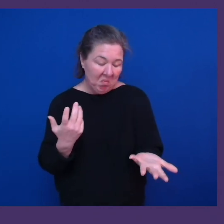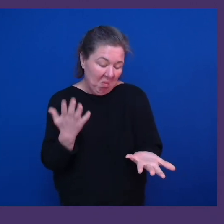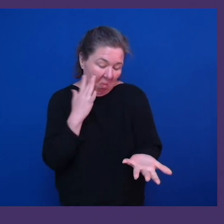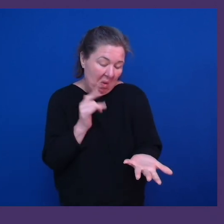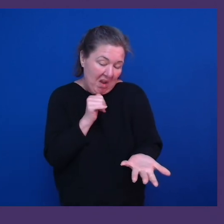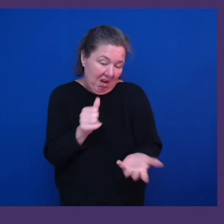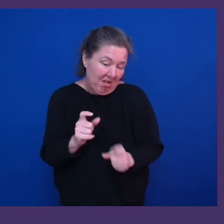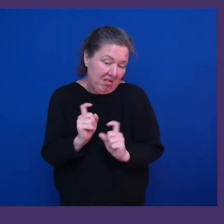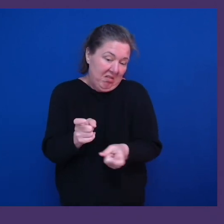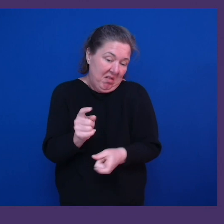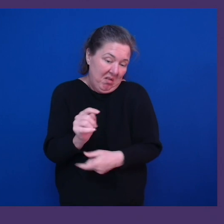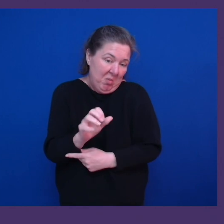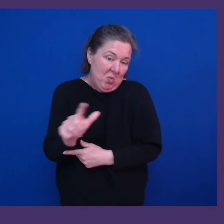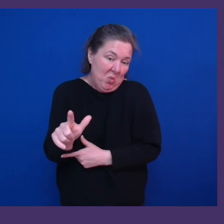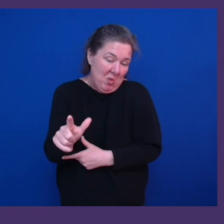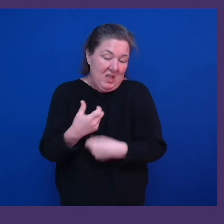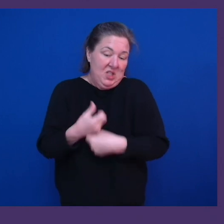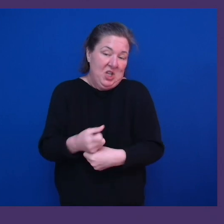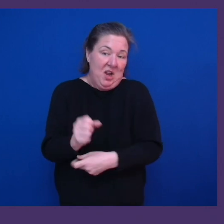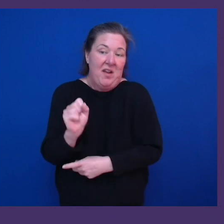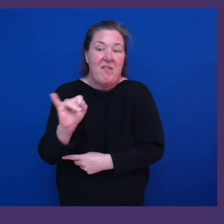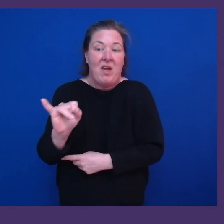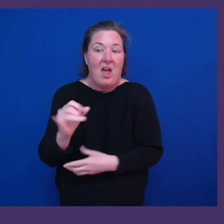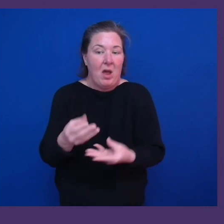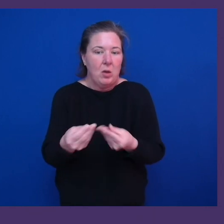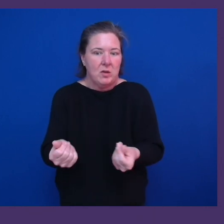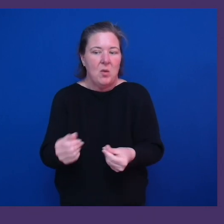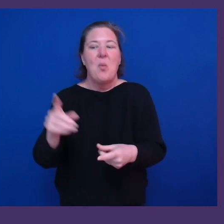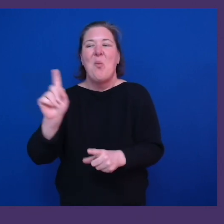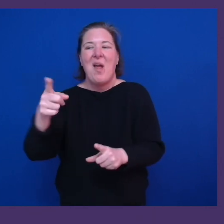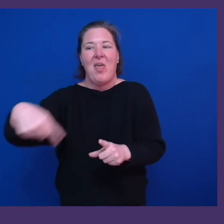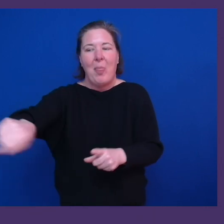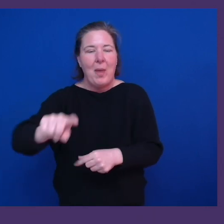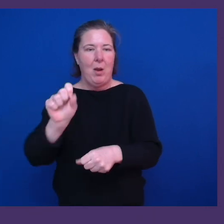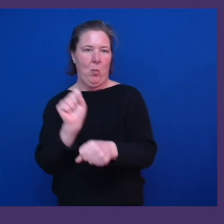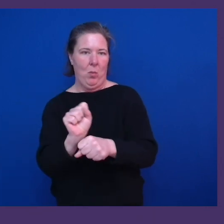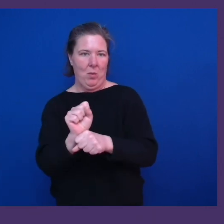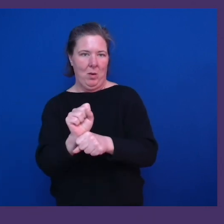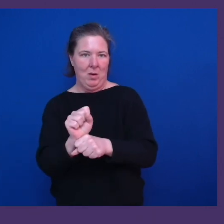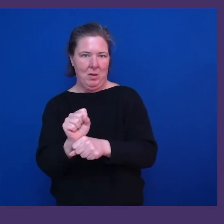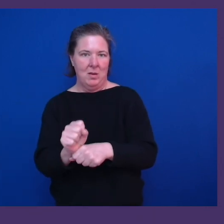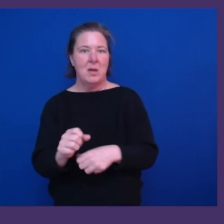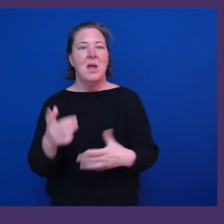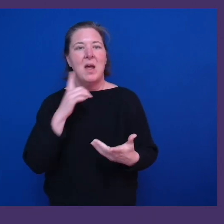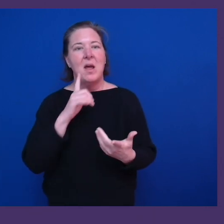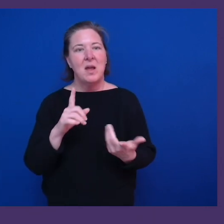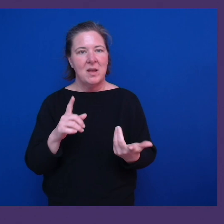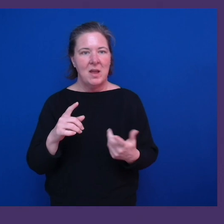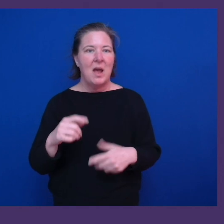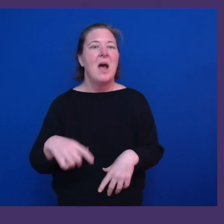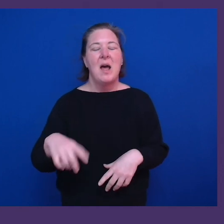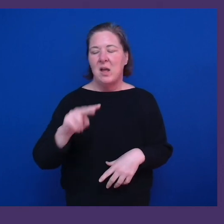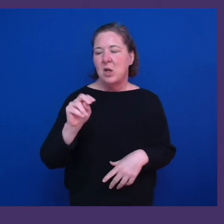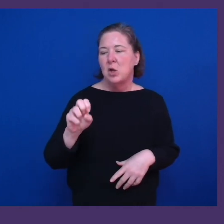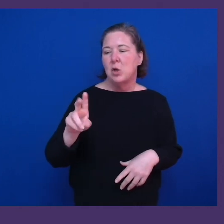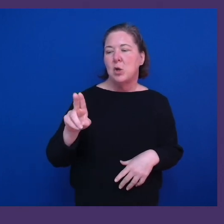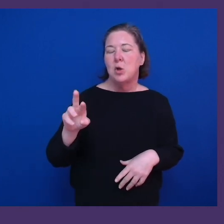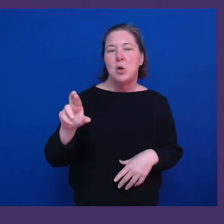that is in where they work. As a neurodiverse individual, I often struggle with organizing my thoughts or getting the most